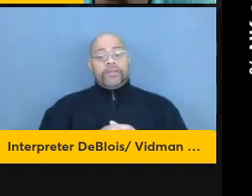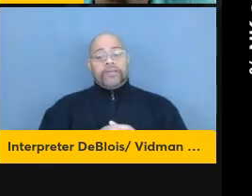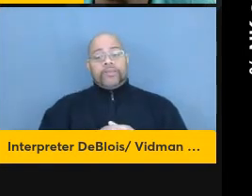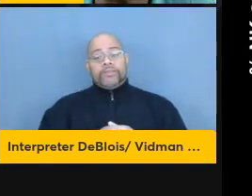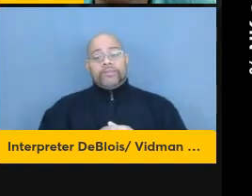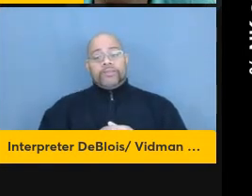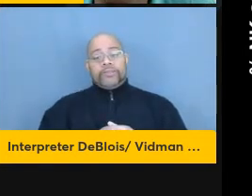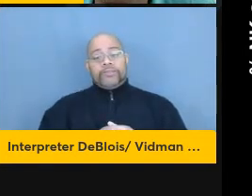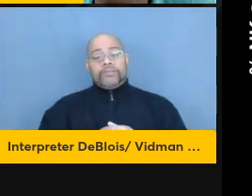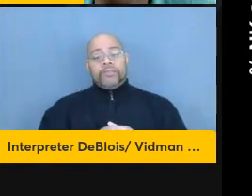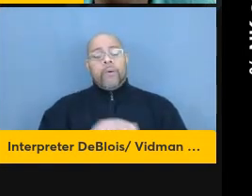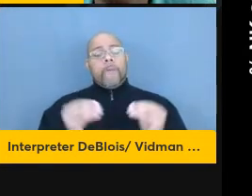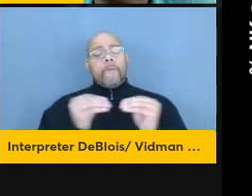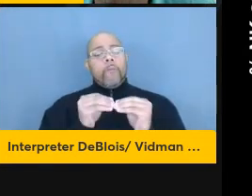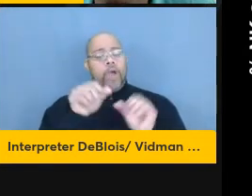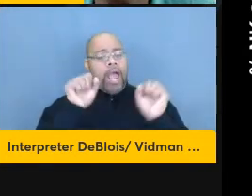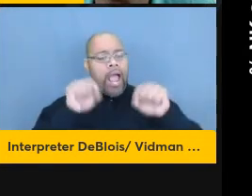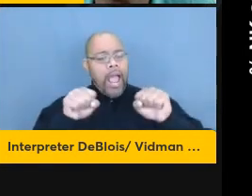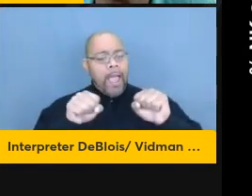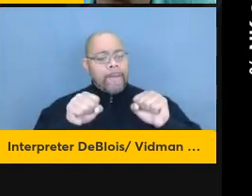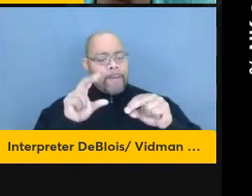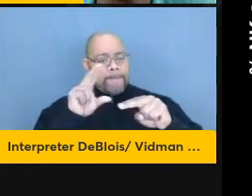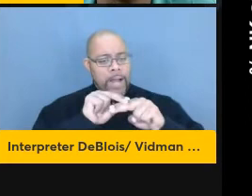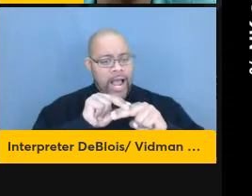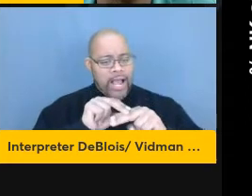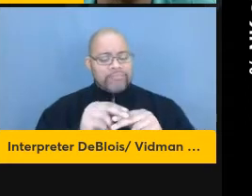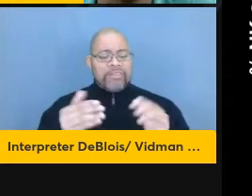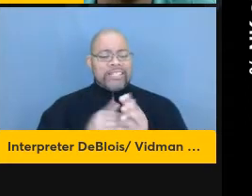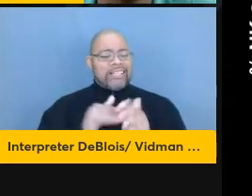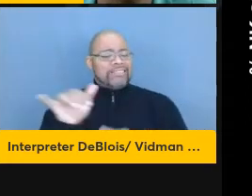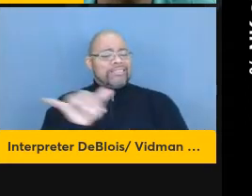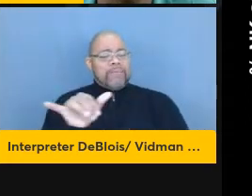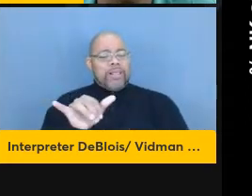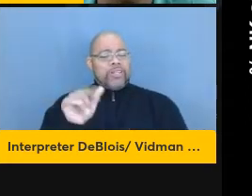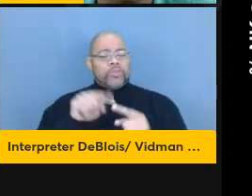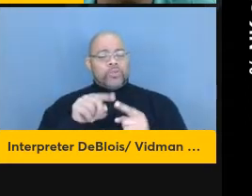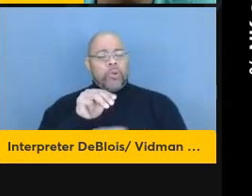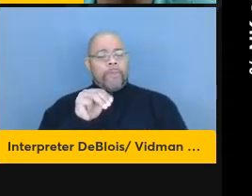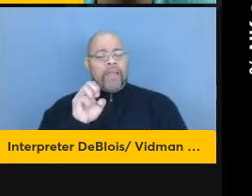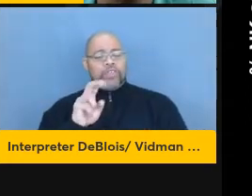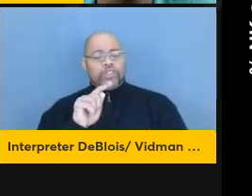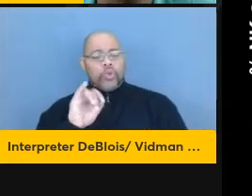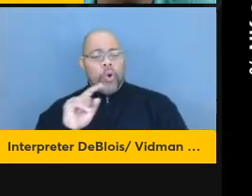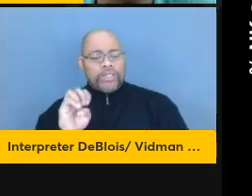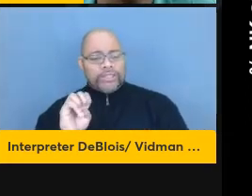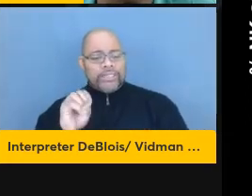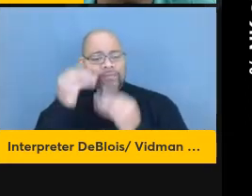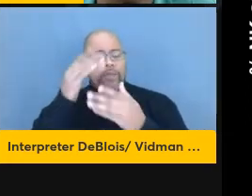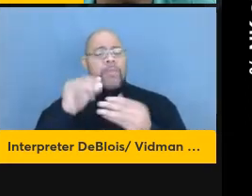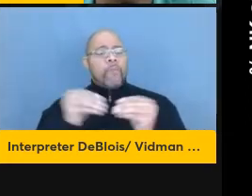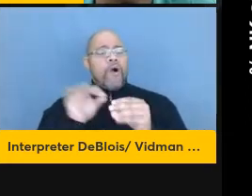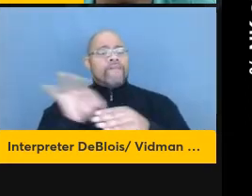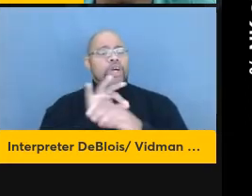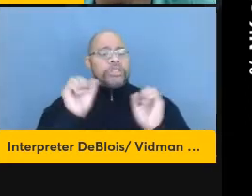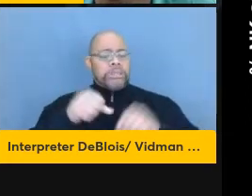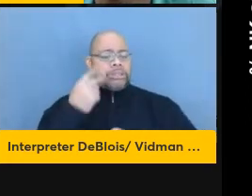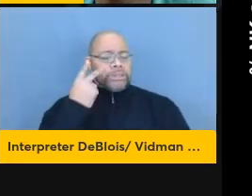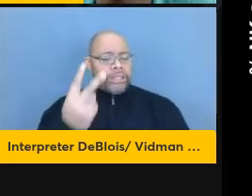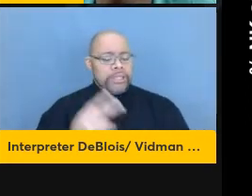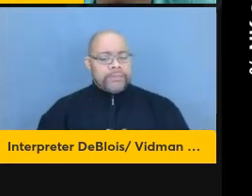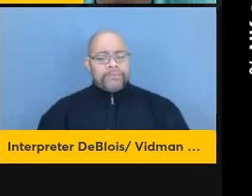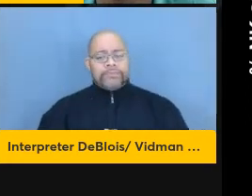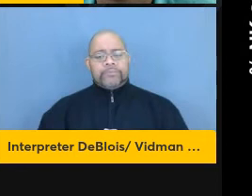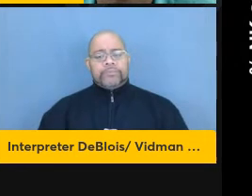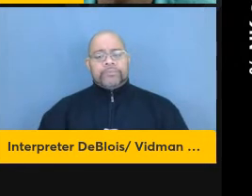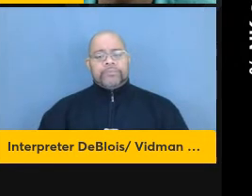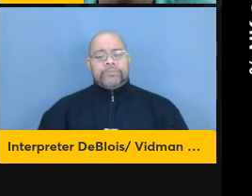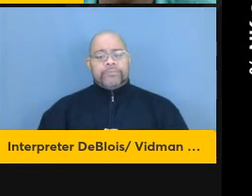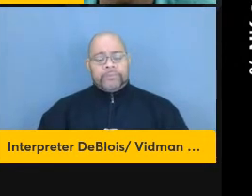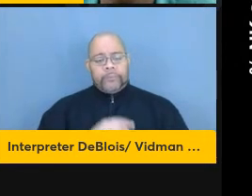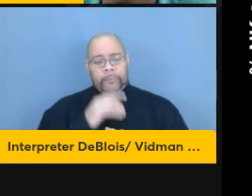the more that you're able to bind, again, it's similar to the marathon data, the more function that we can see, off off the